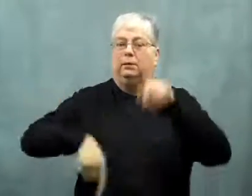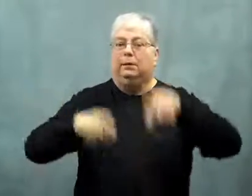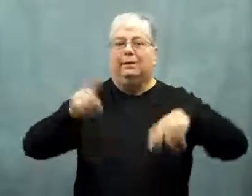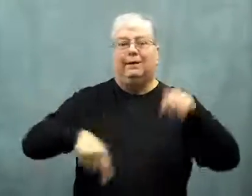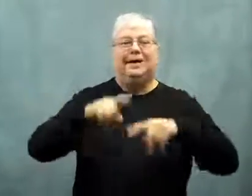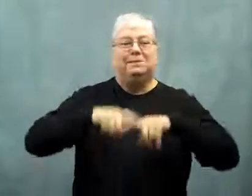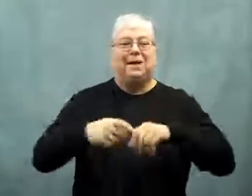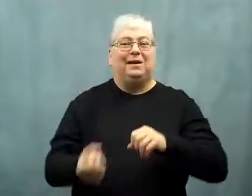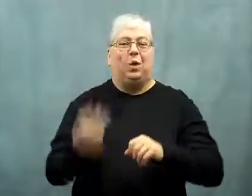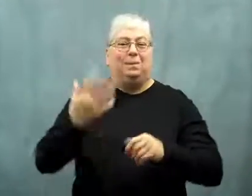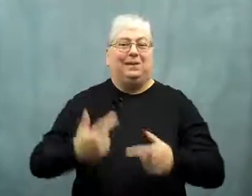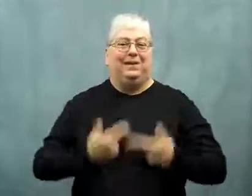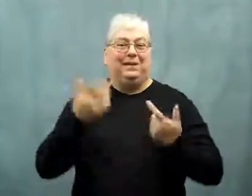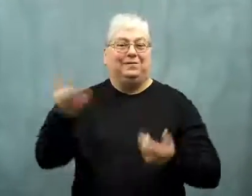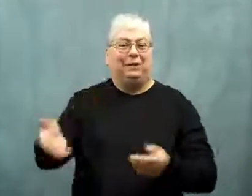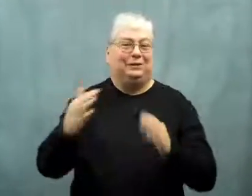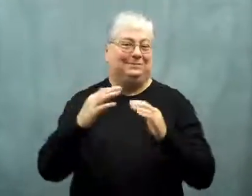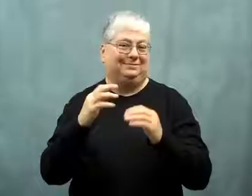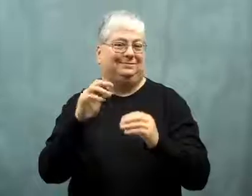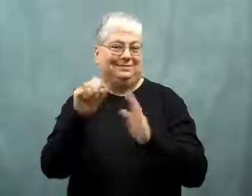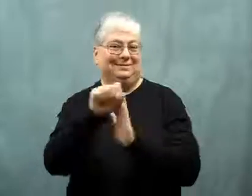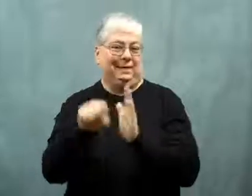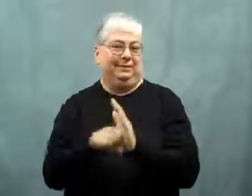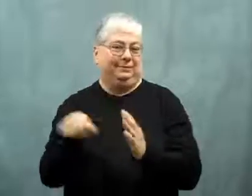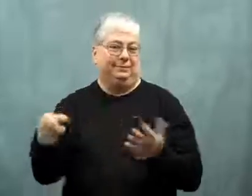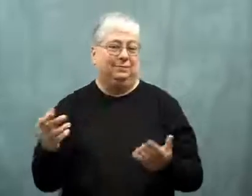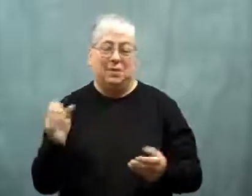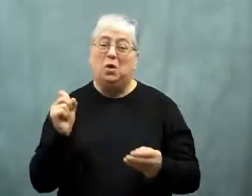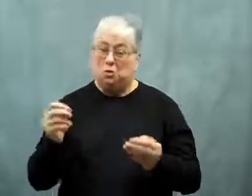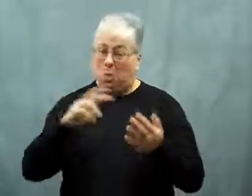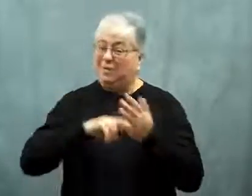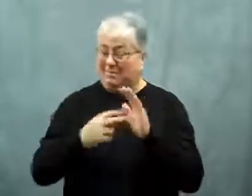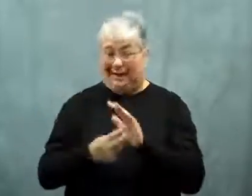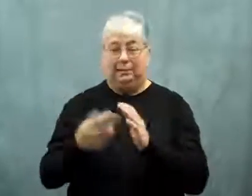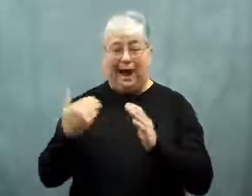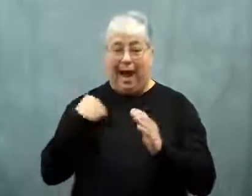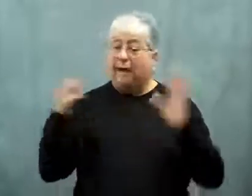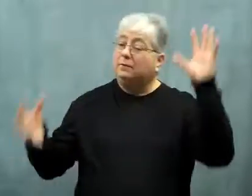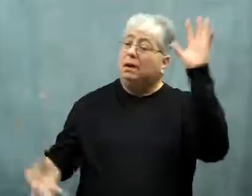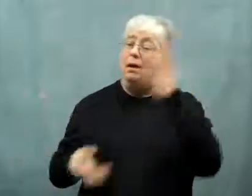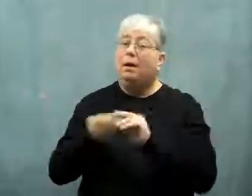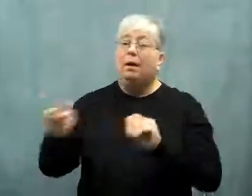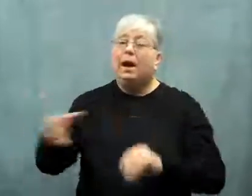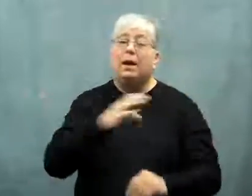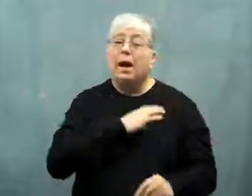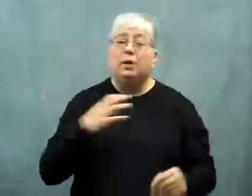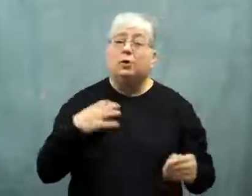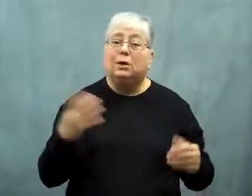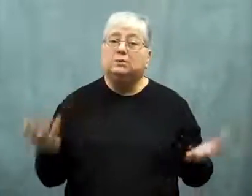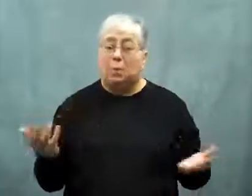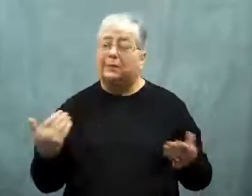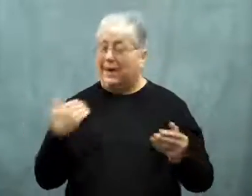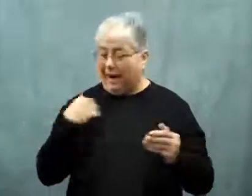varies according to the population of each state.